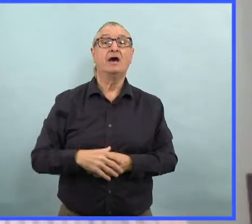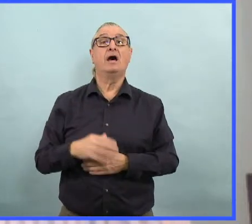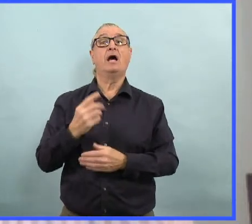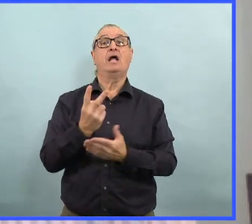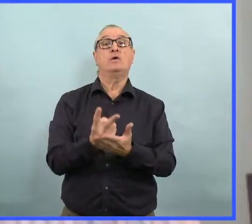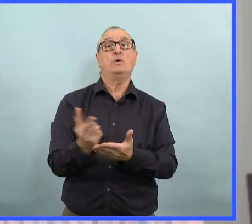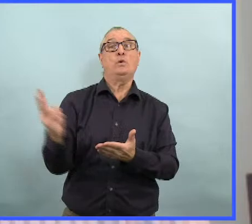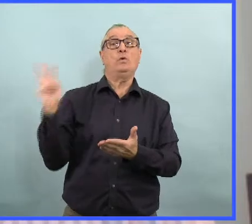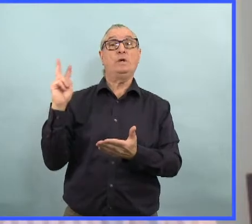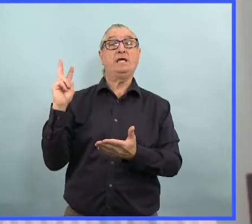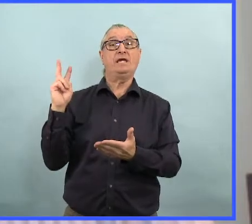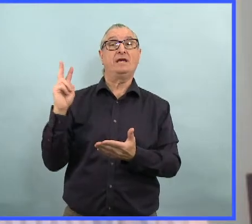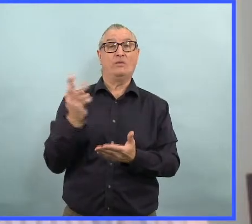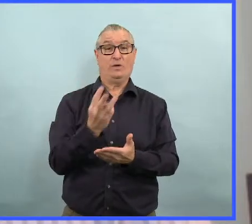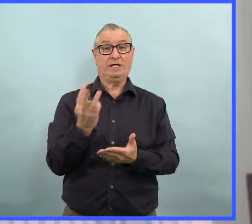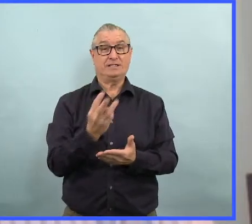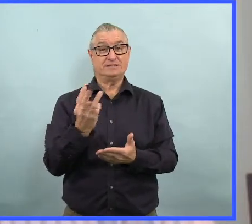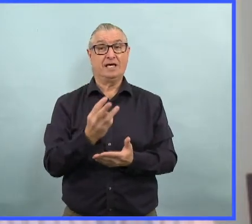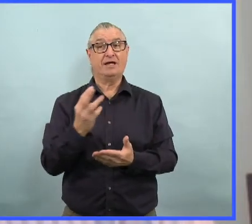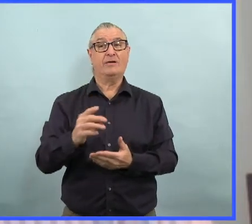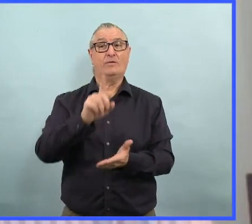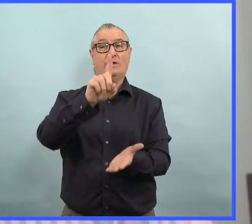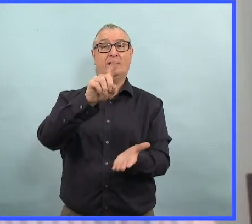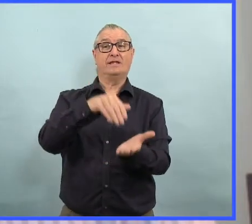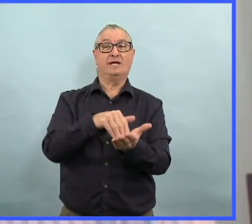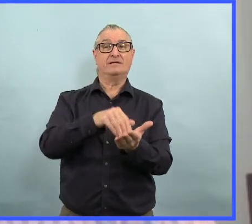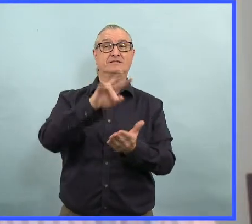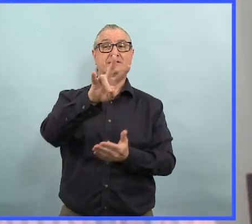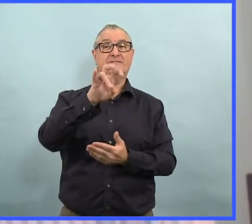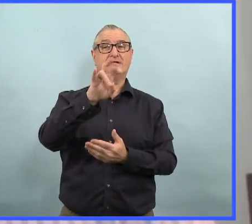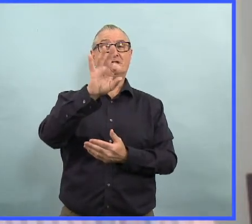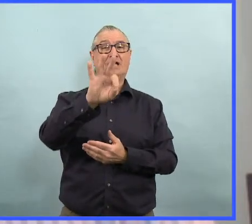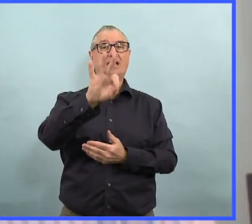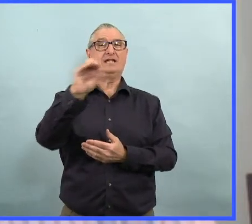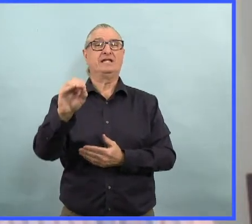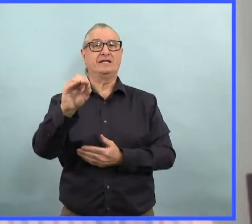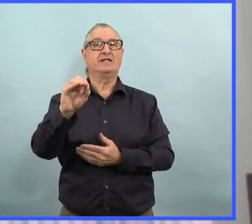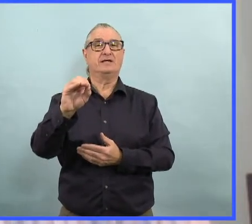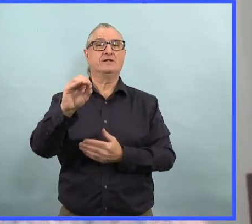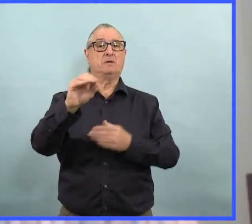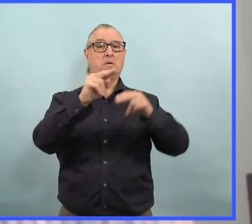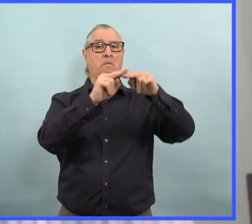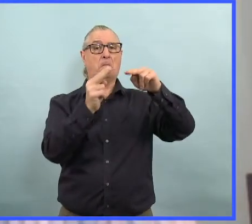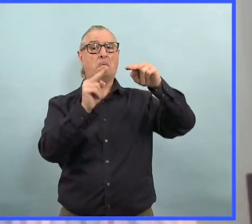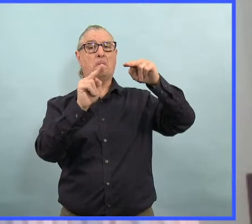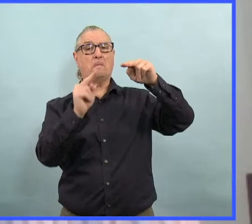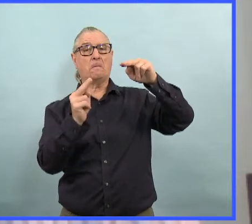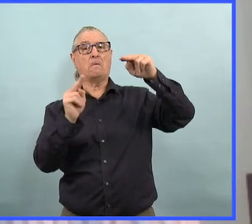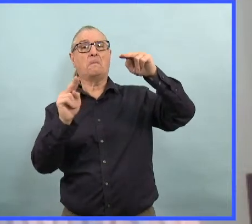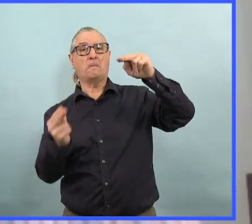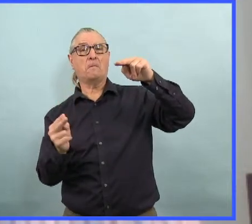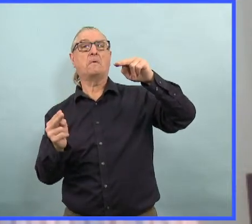of a peak and now a uh downward uh transition but that's not something we can rely on this